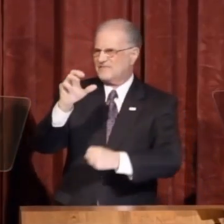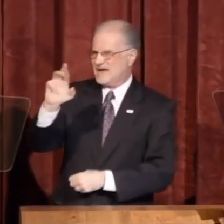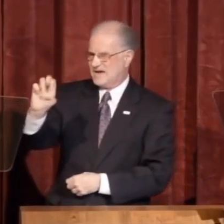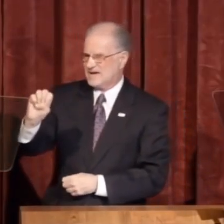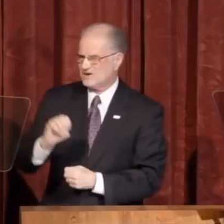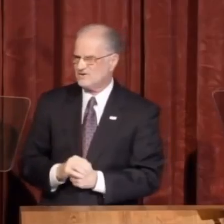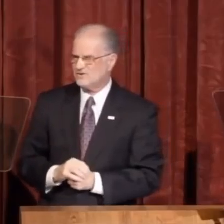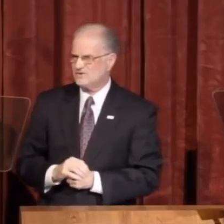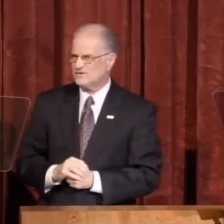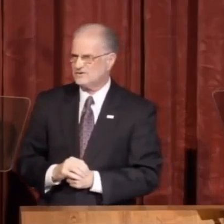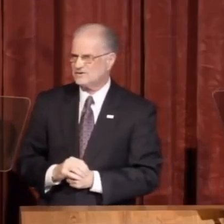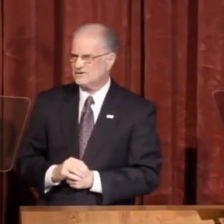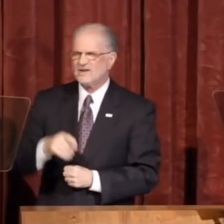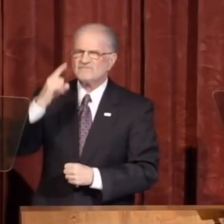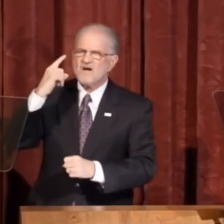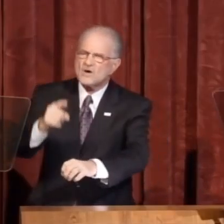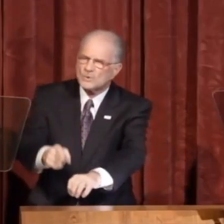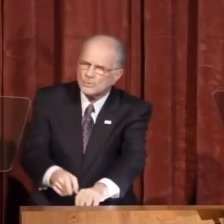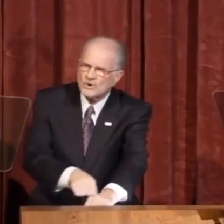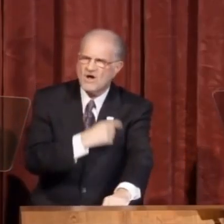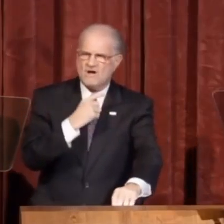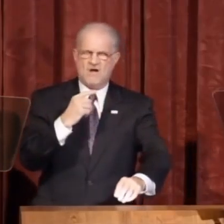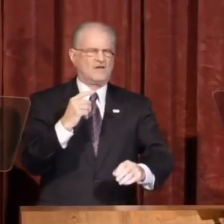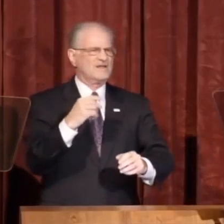Lawyers are needed to promote equal access.